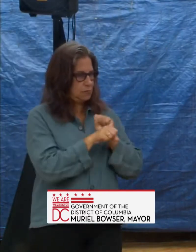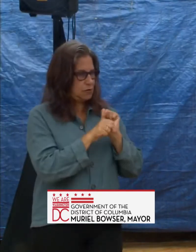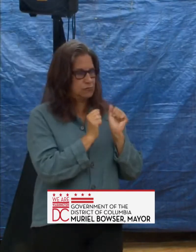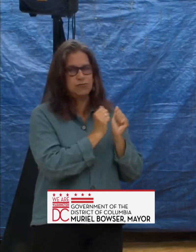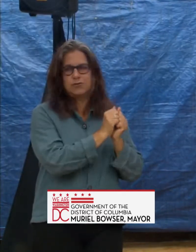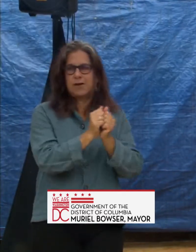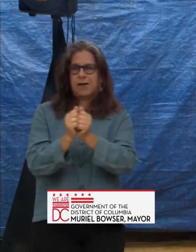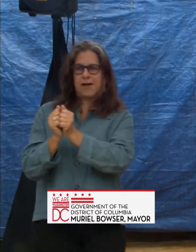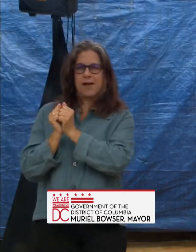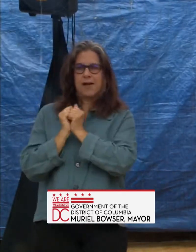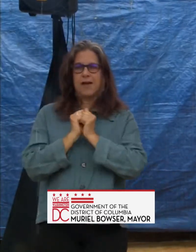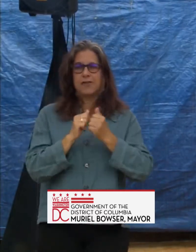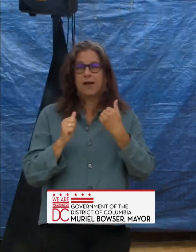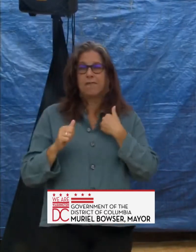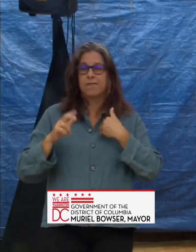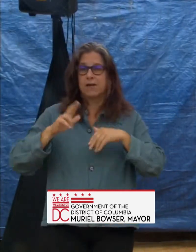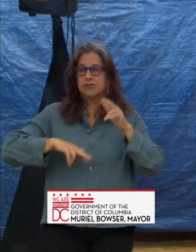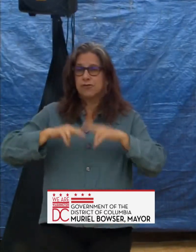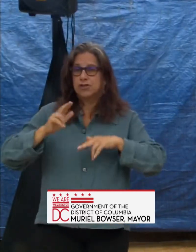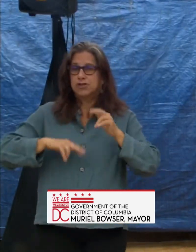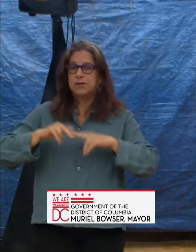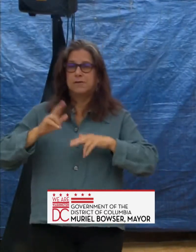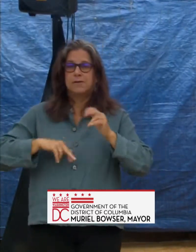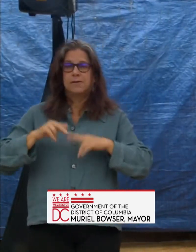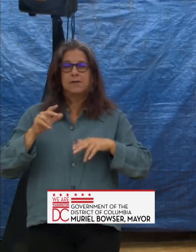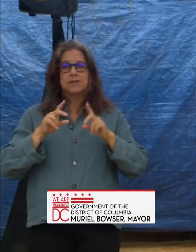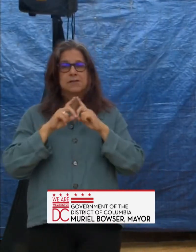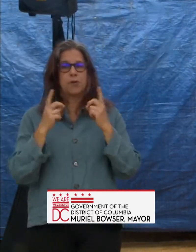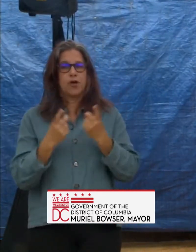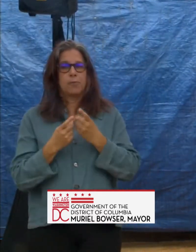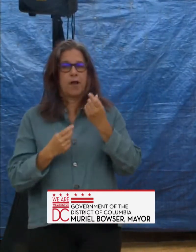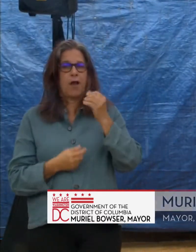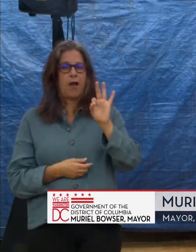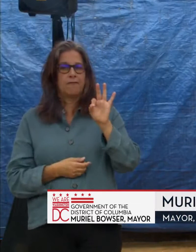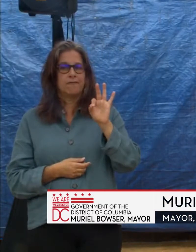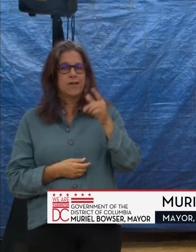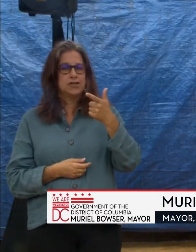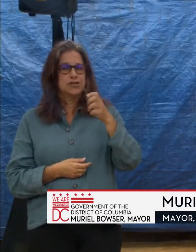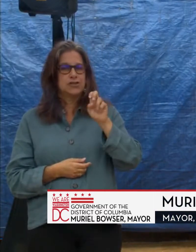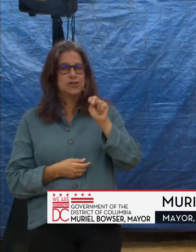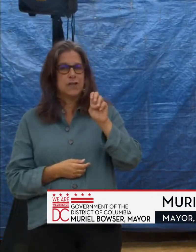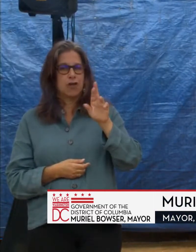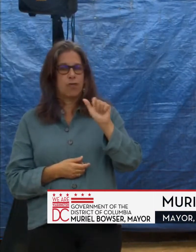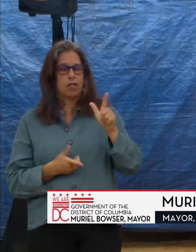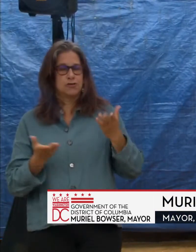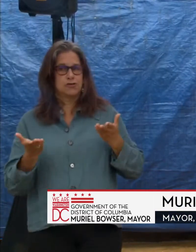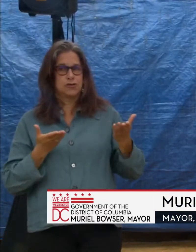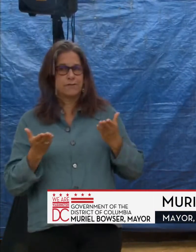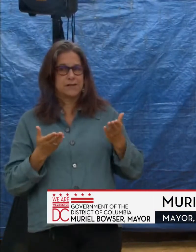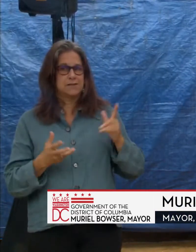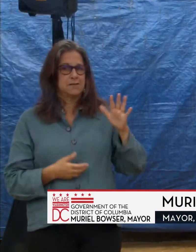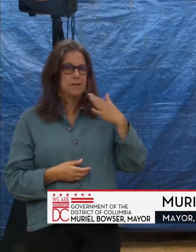GOVERNMENT LED BY THE DEPARTMENT OF GENERAL SERVICES. SO I WANT TO THANK OUR DEPARTMENT OF GENERAL SERVICES.